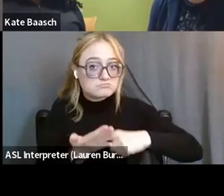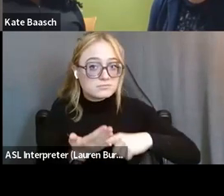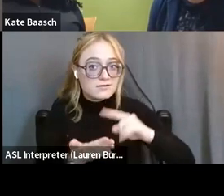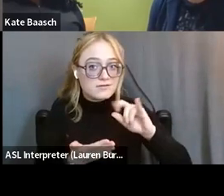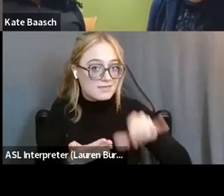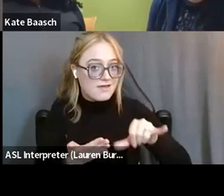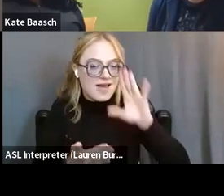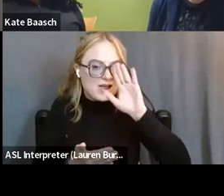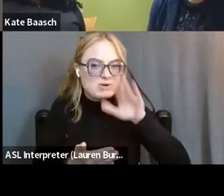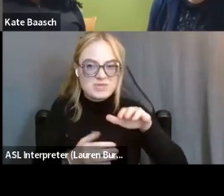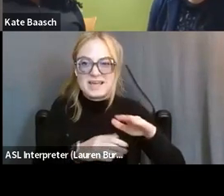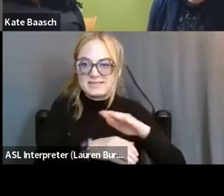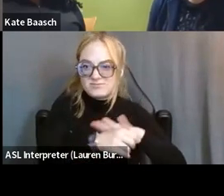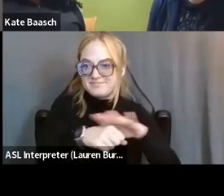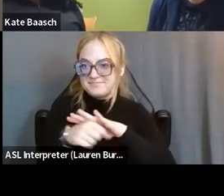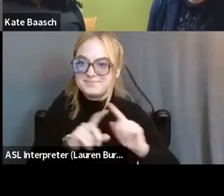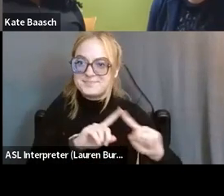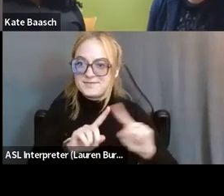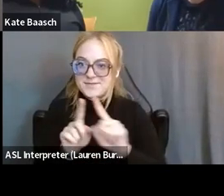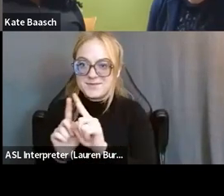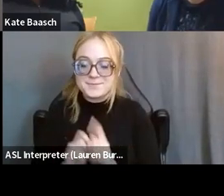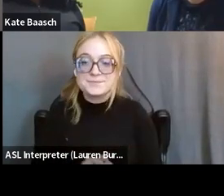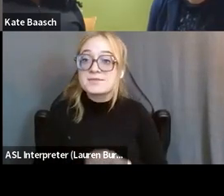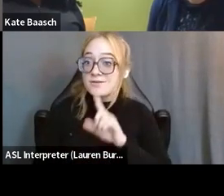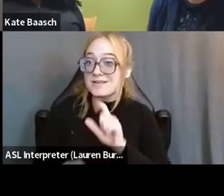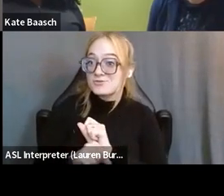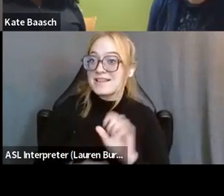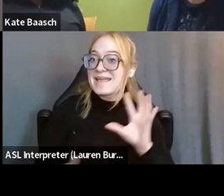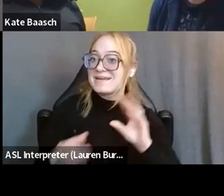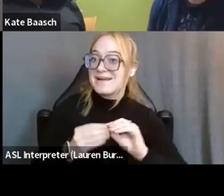Yeah, well let me tell you, there's actually 10 regions, but there's only nine of us.